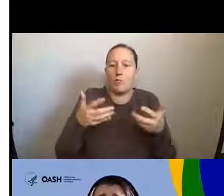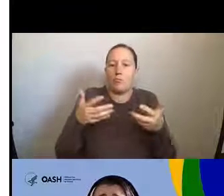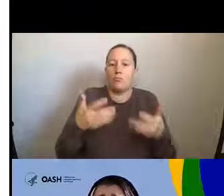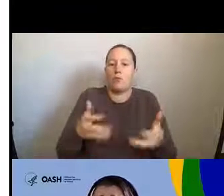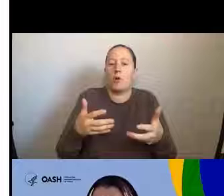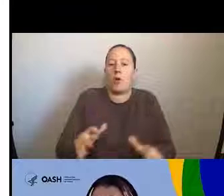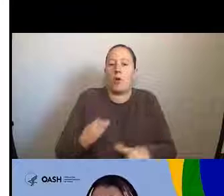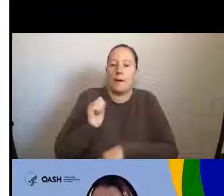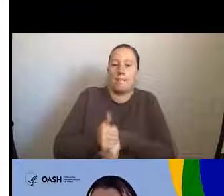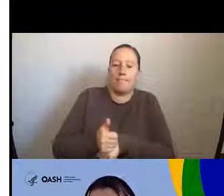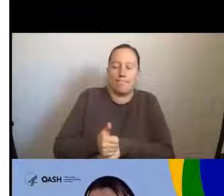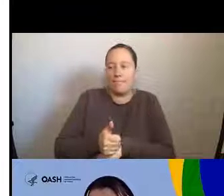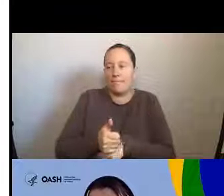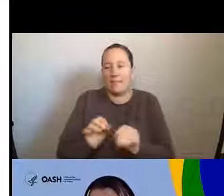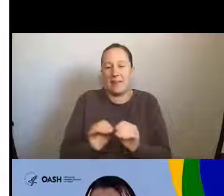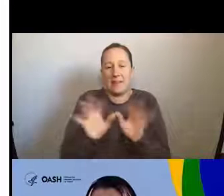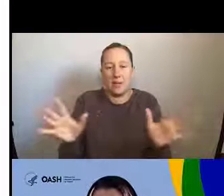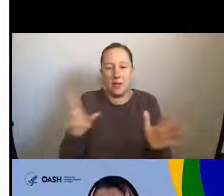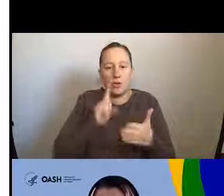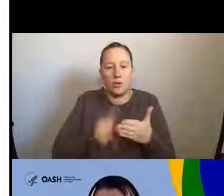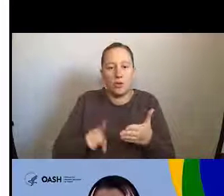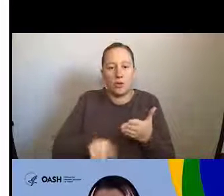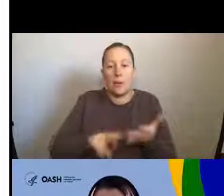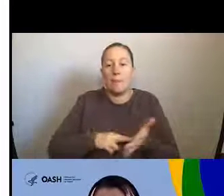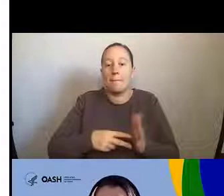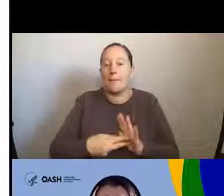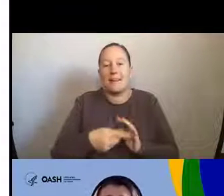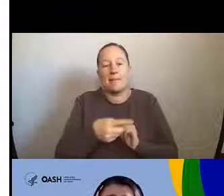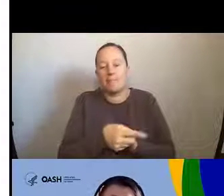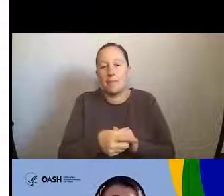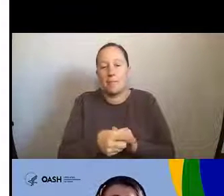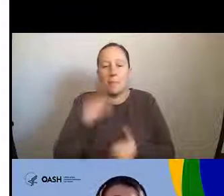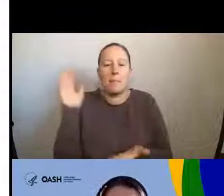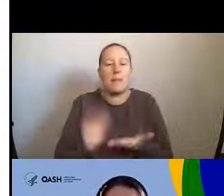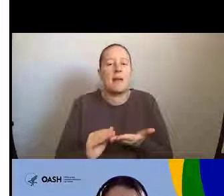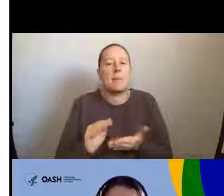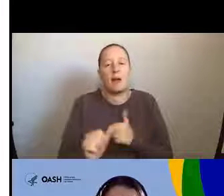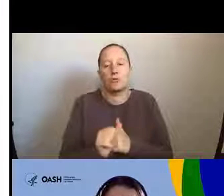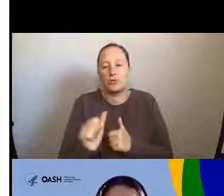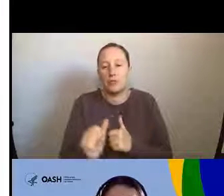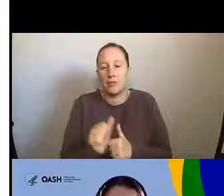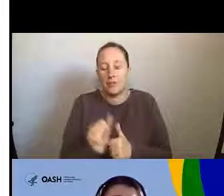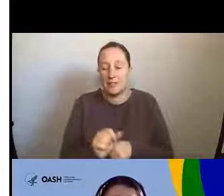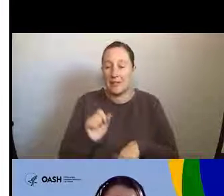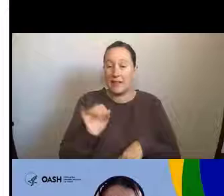which should not unnecessarily expose subjects to risk, and whenever appropriate, by using procedures